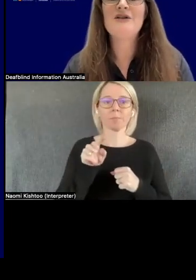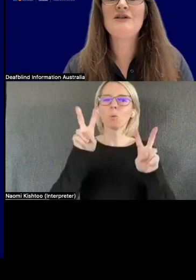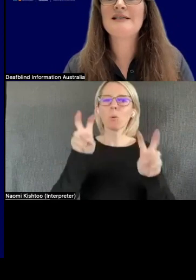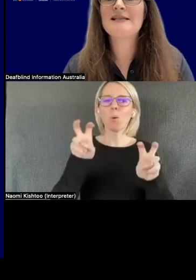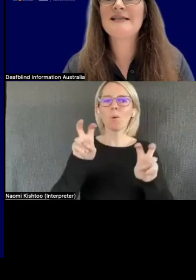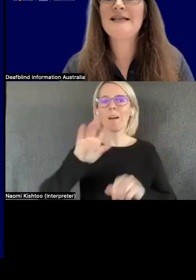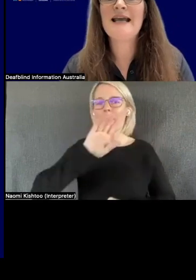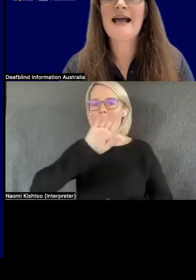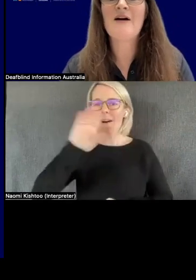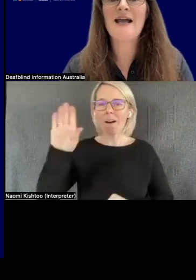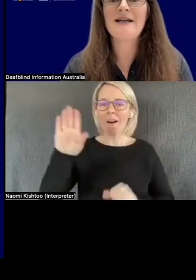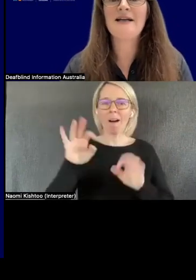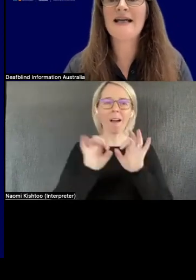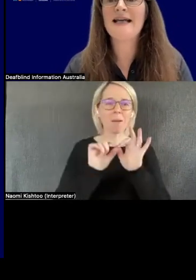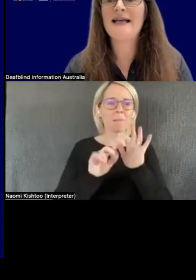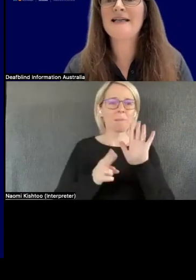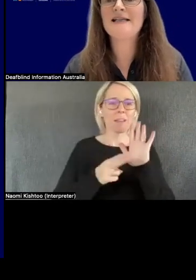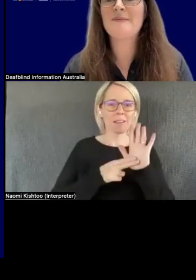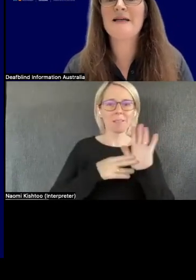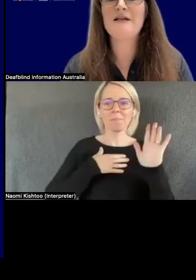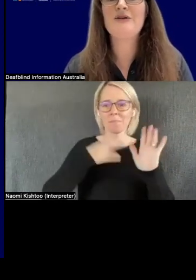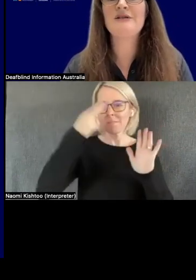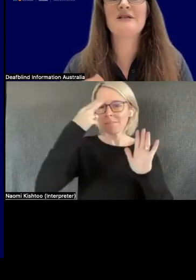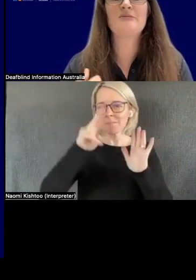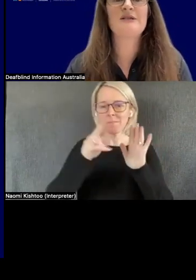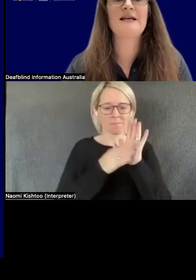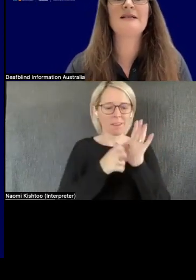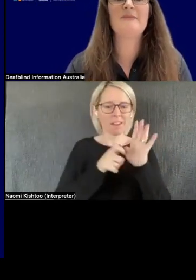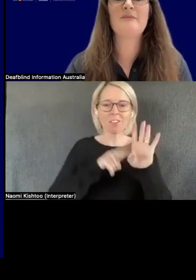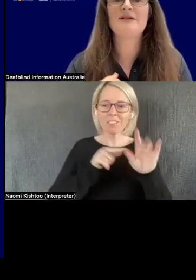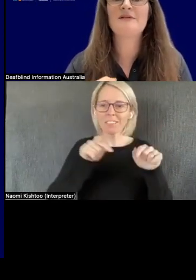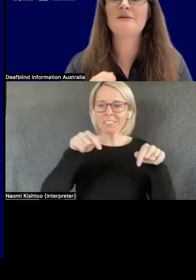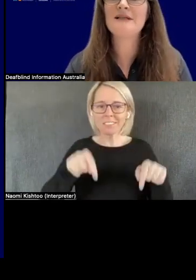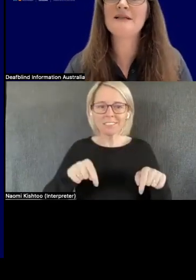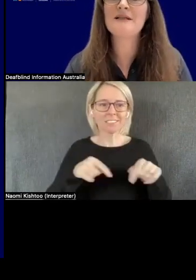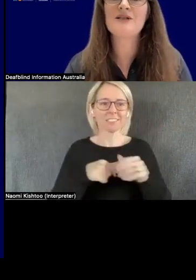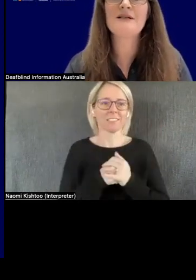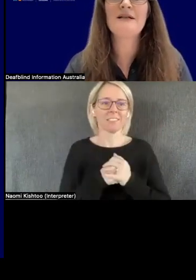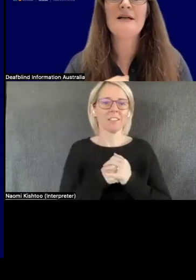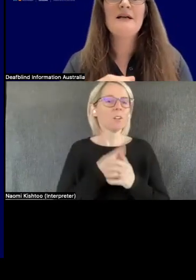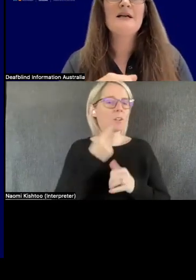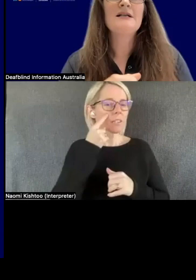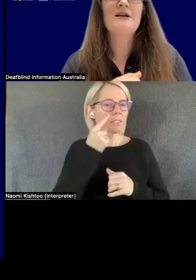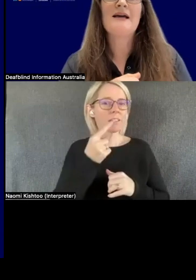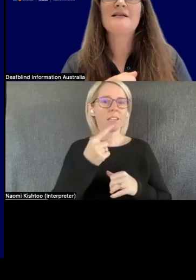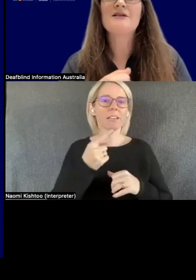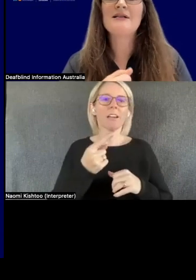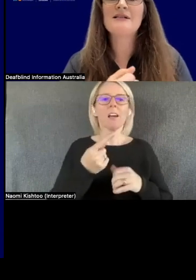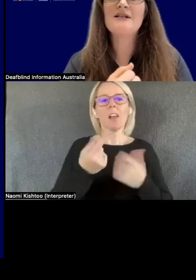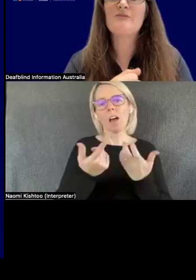and you can see how hand-under-hand is being used to present a personal signature. So that stretchy